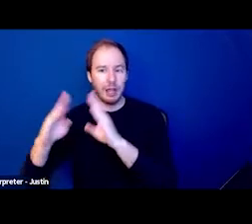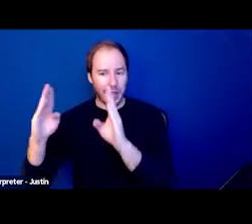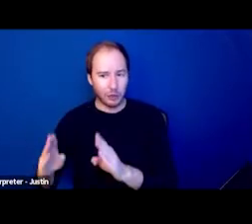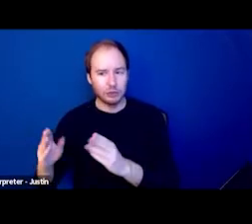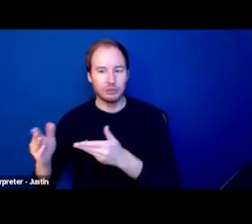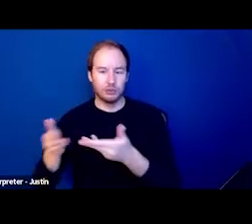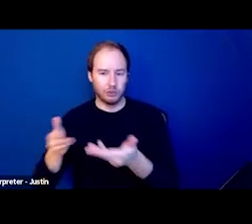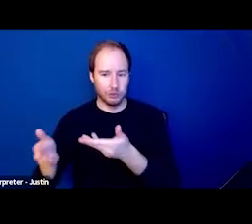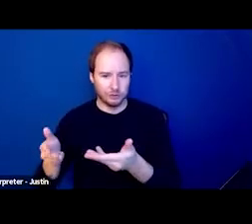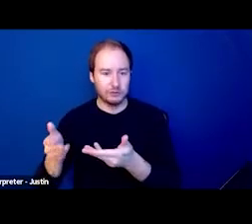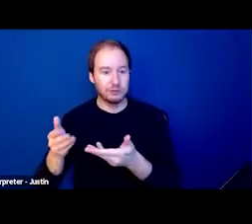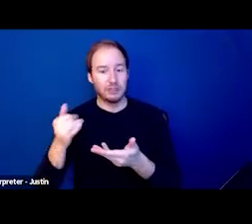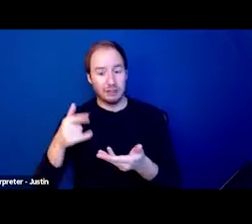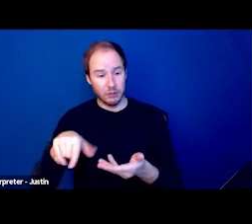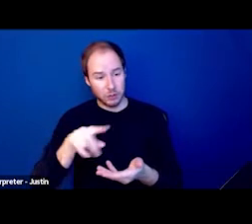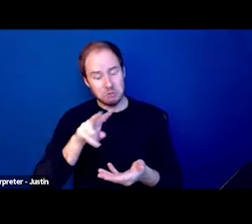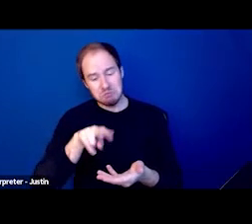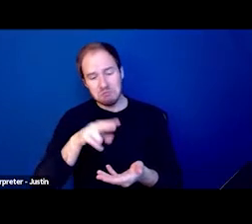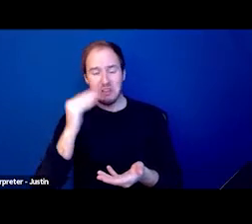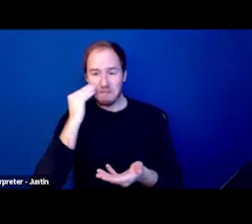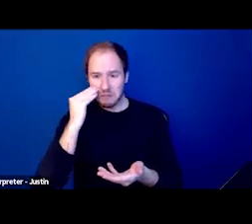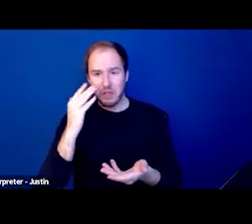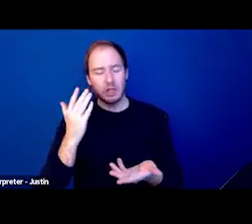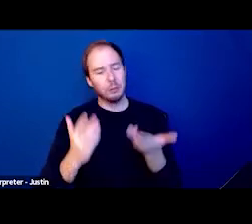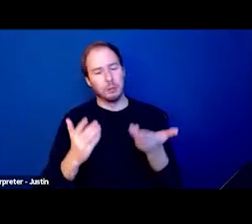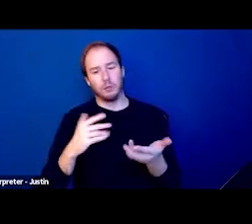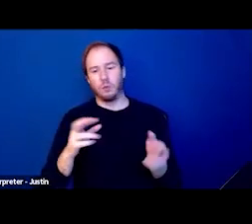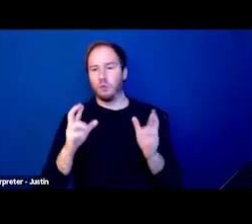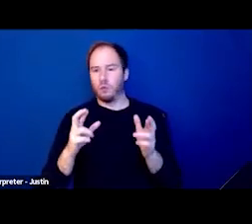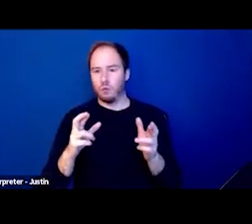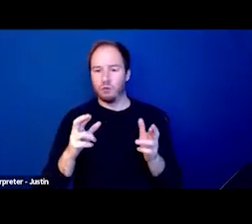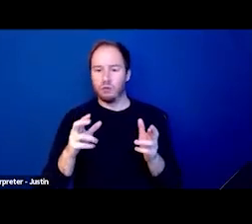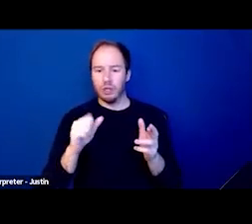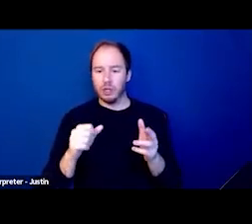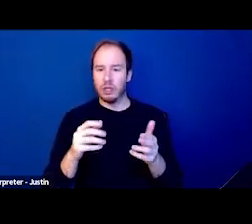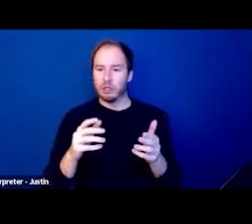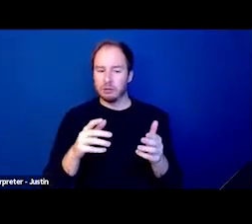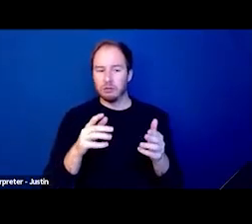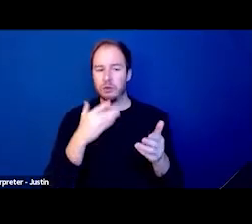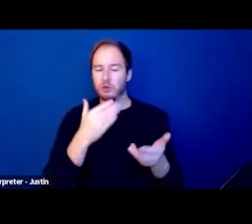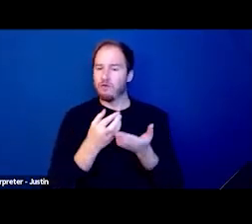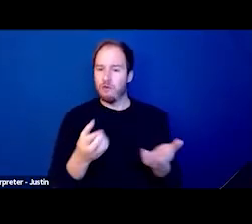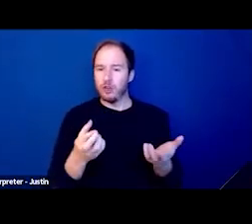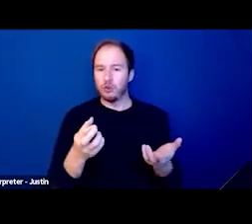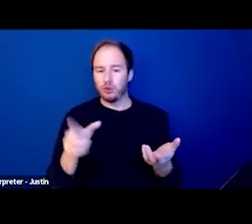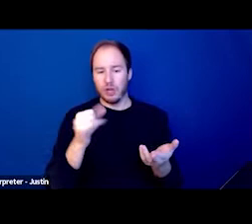If this information is more familiar to you, we hope that it may be an informative resource that you can share with other organizations in your community,